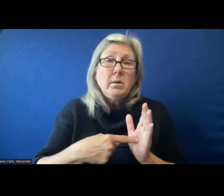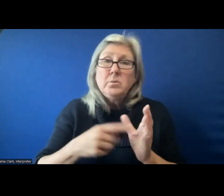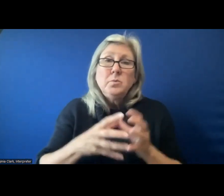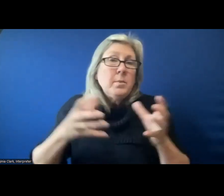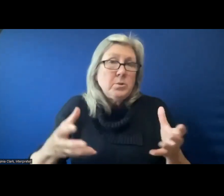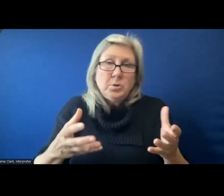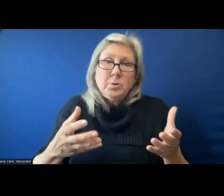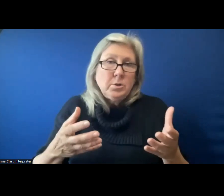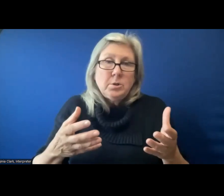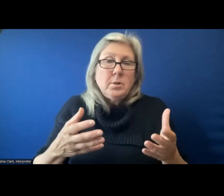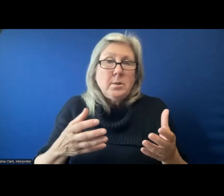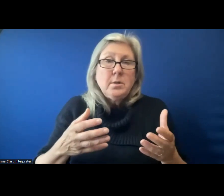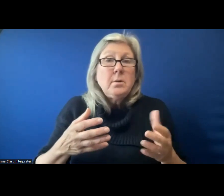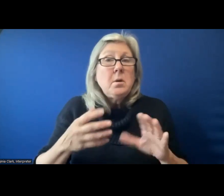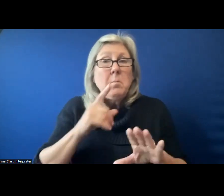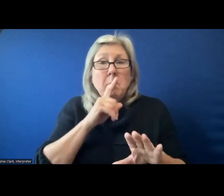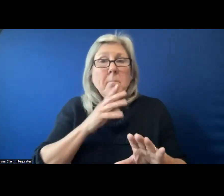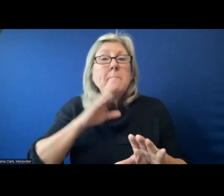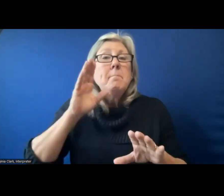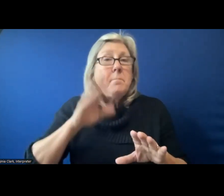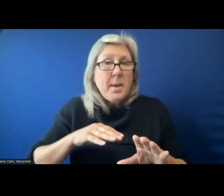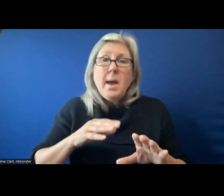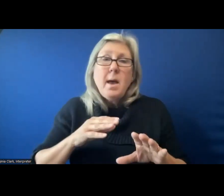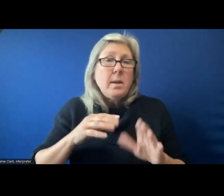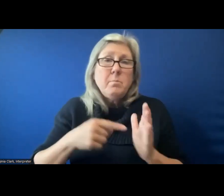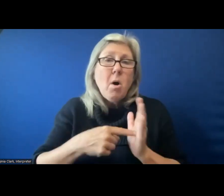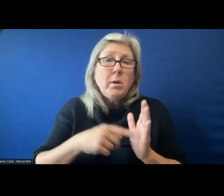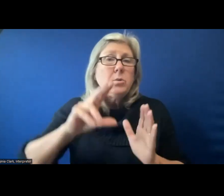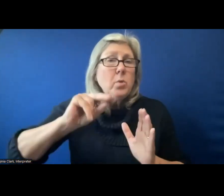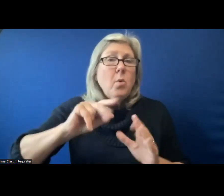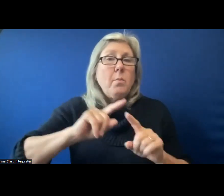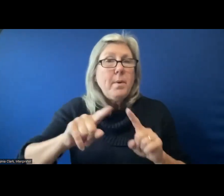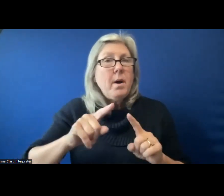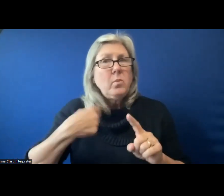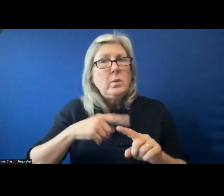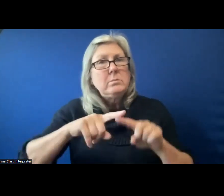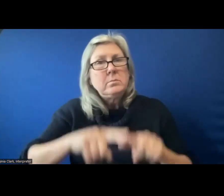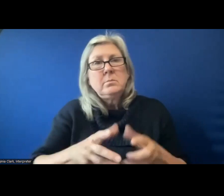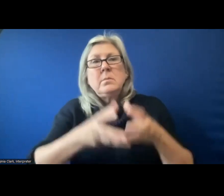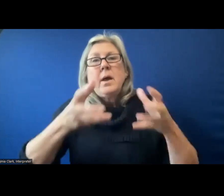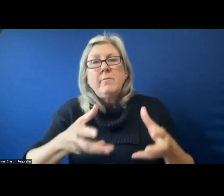we're very, very heavily reliant on that model. And people were looking for more choices in